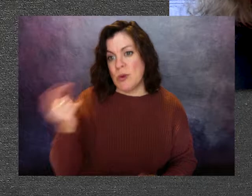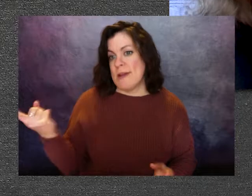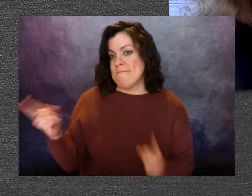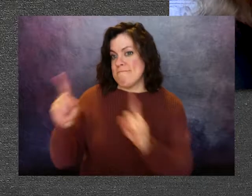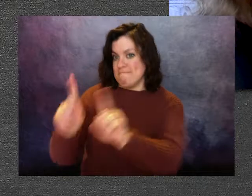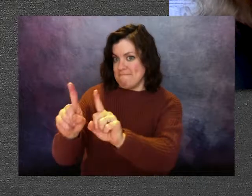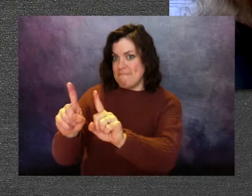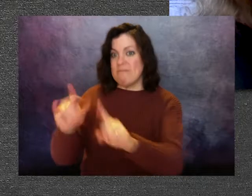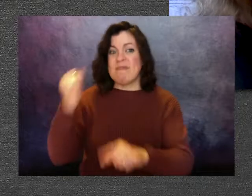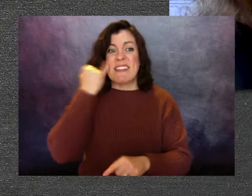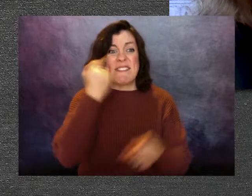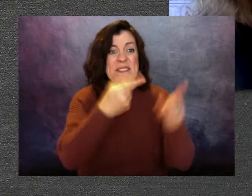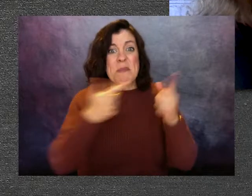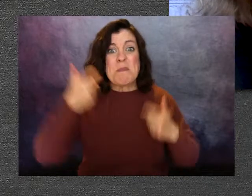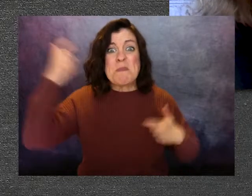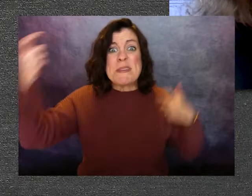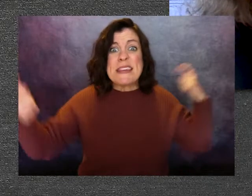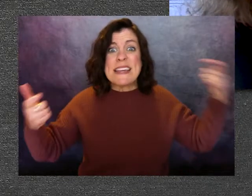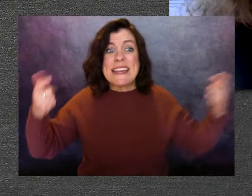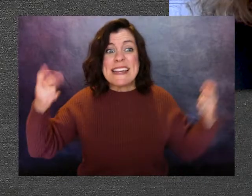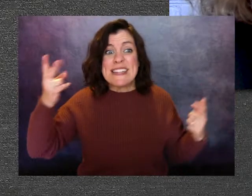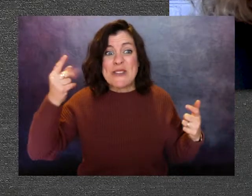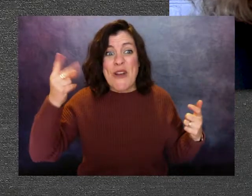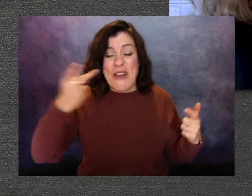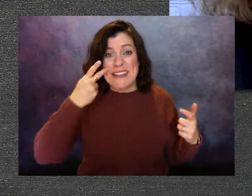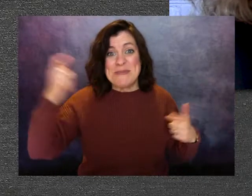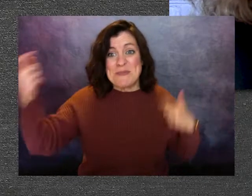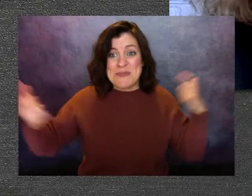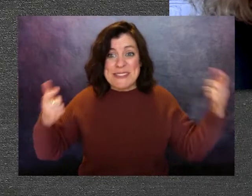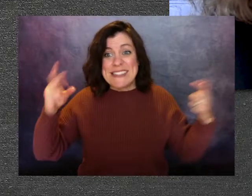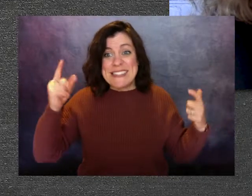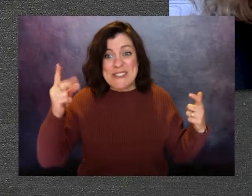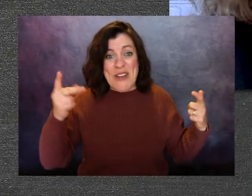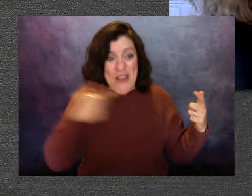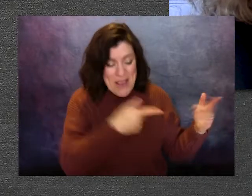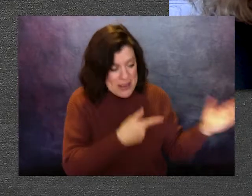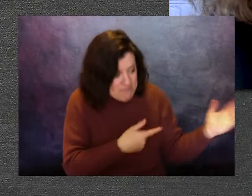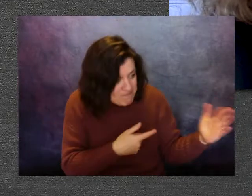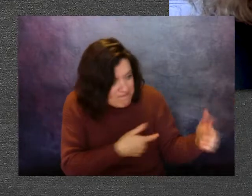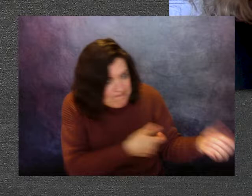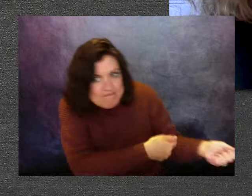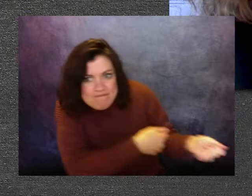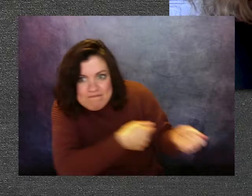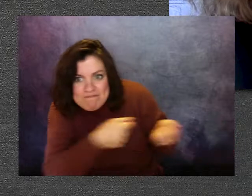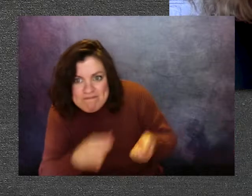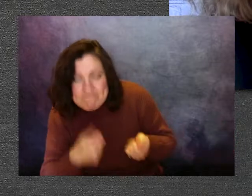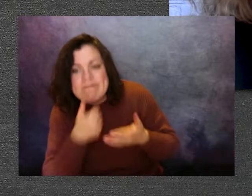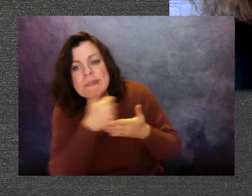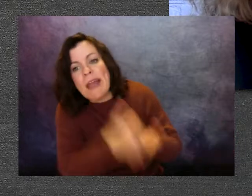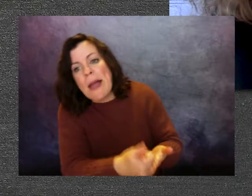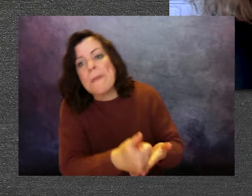The clinic also has workers, who file records, set up appointments and write out bills.